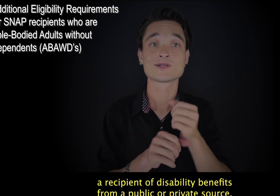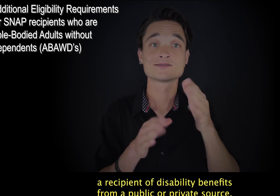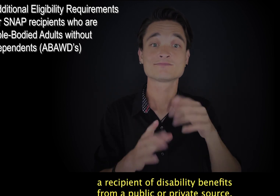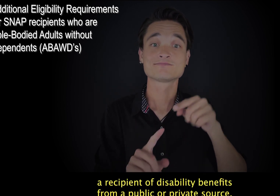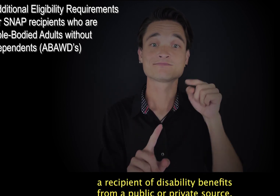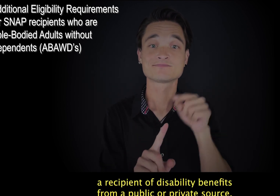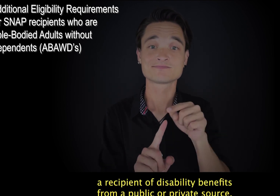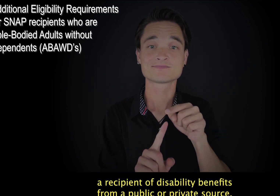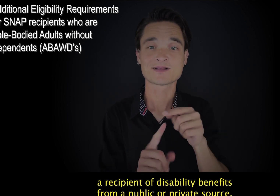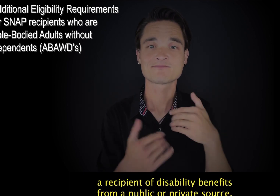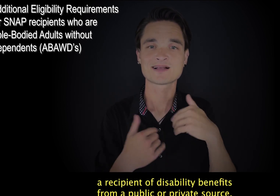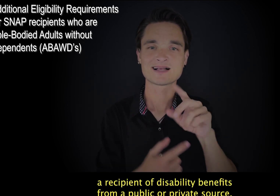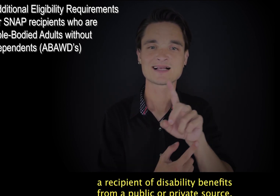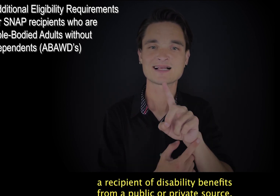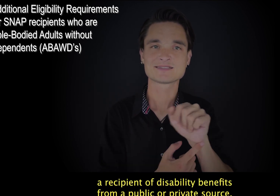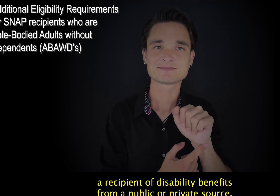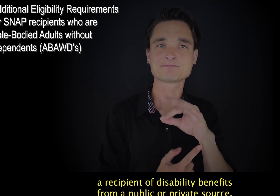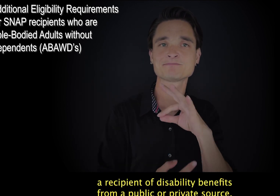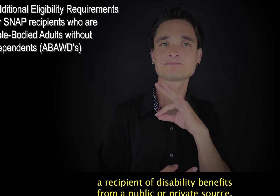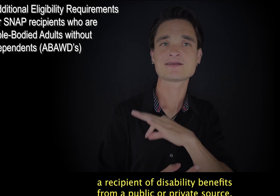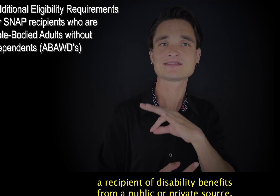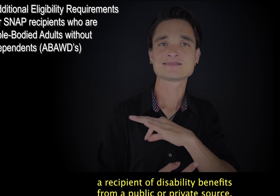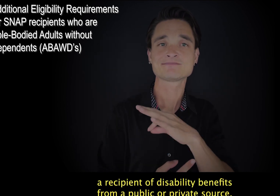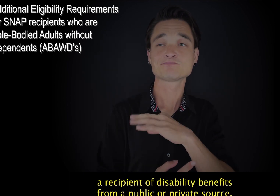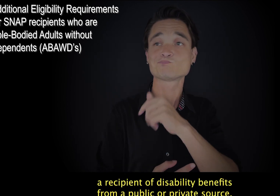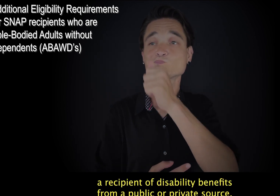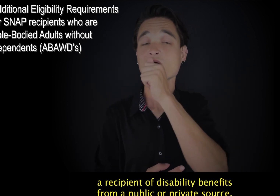a recipient of disability benefits from a public or private source,